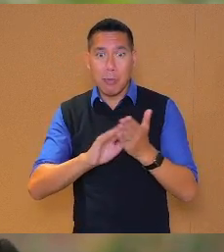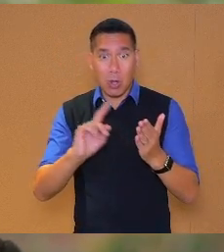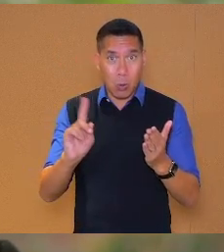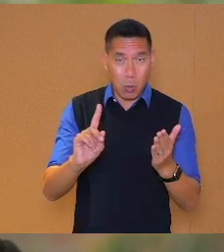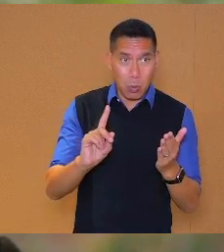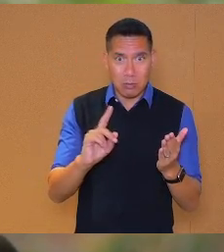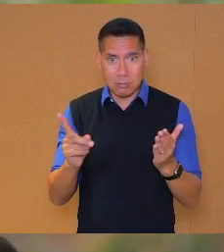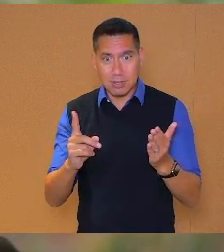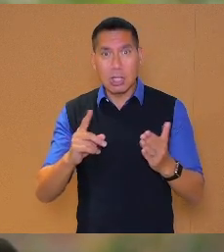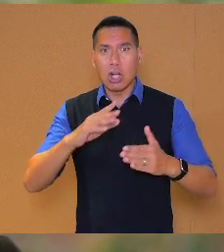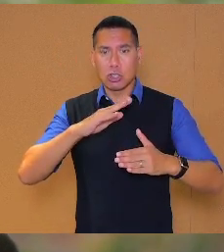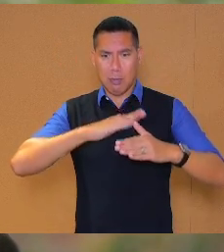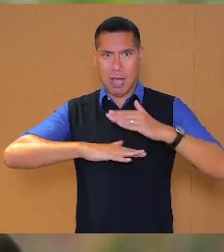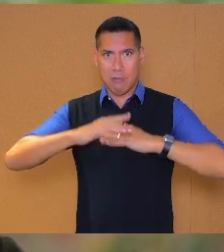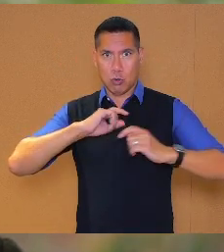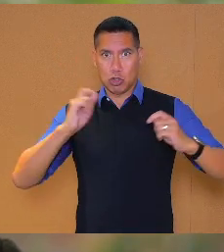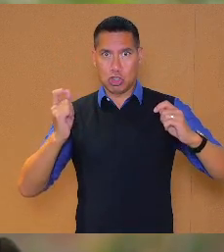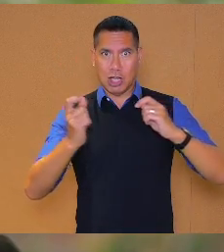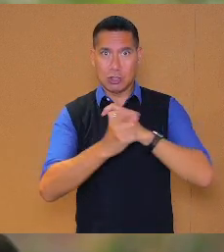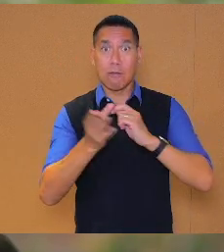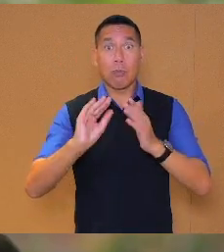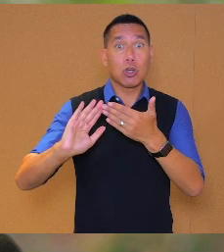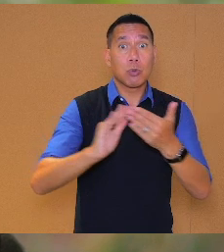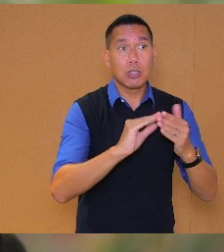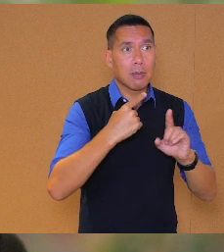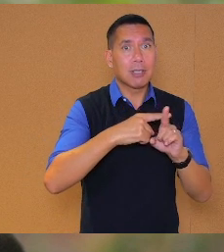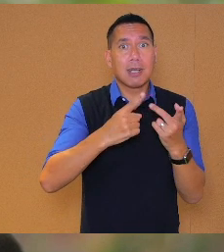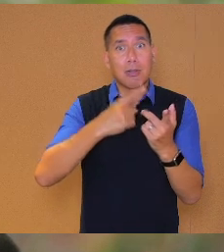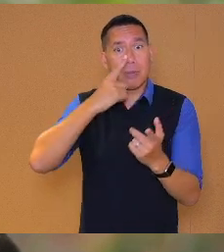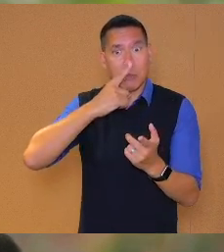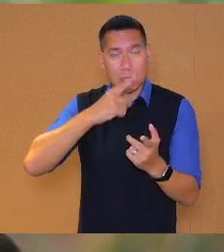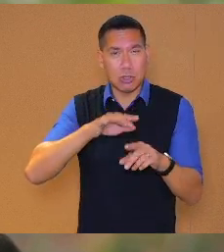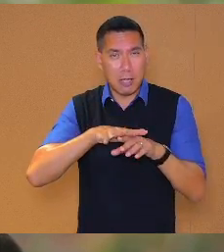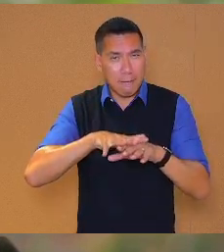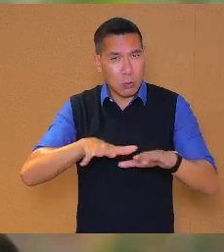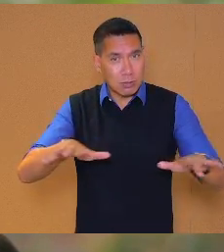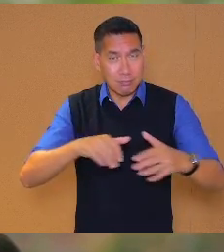in likely behavioural change among the community and others. This married well with the objectives of VicHealth.